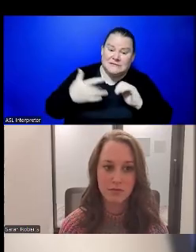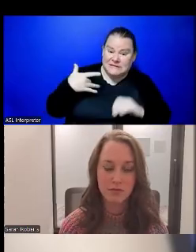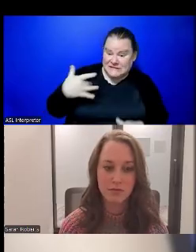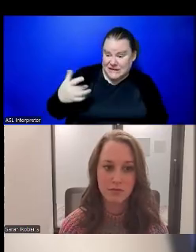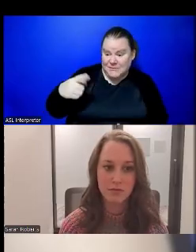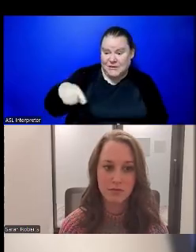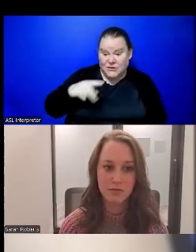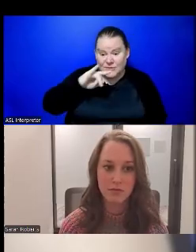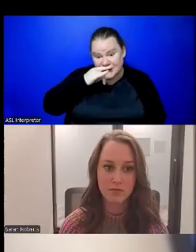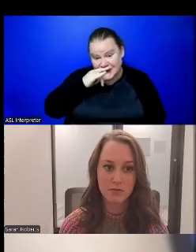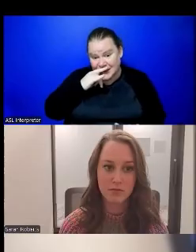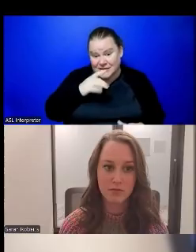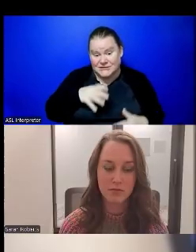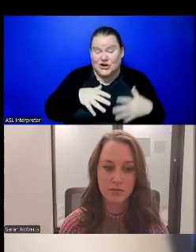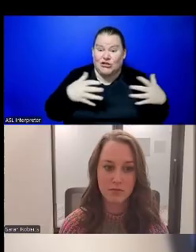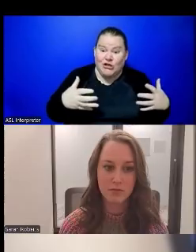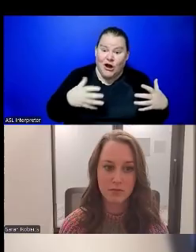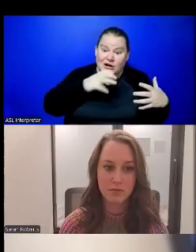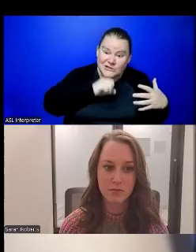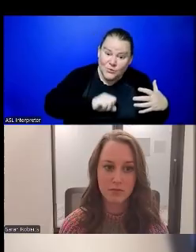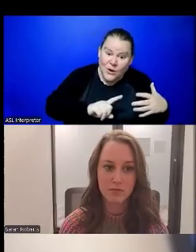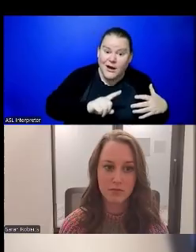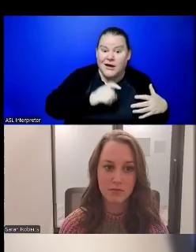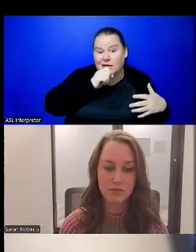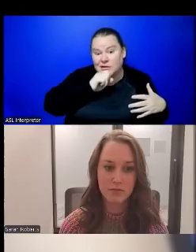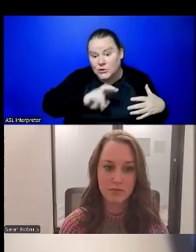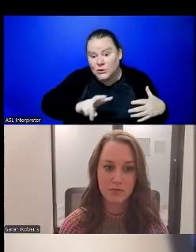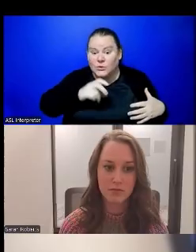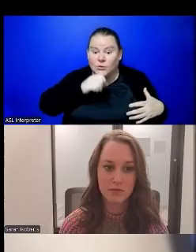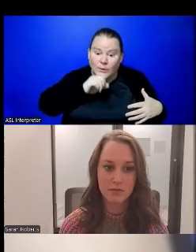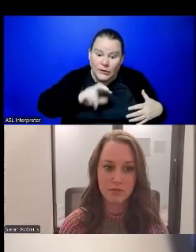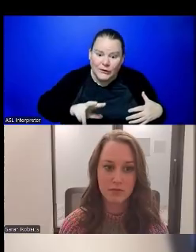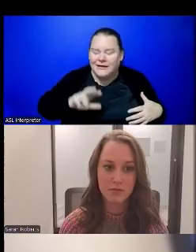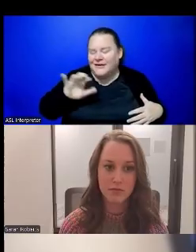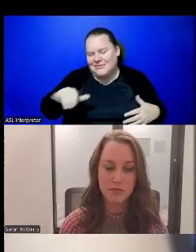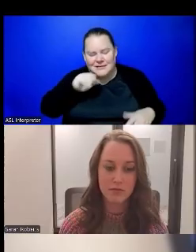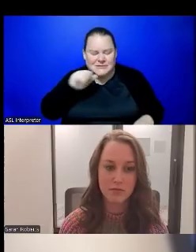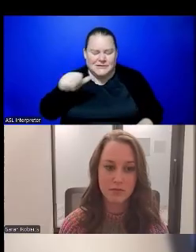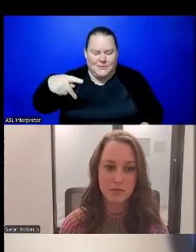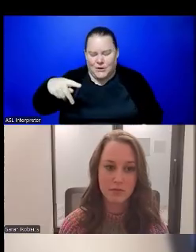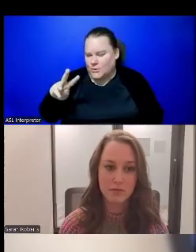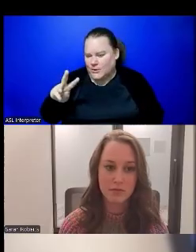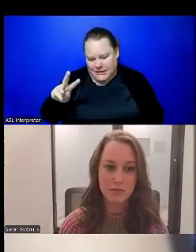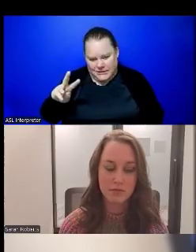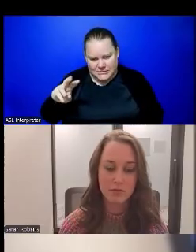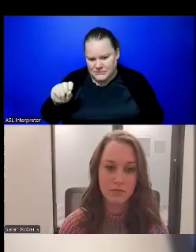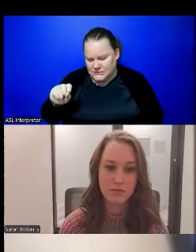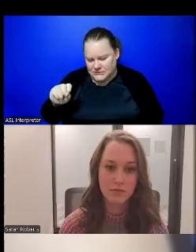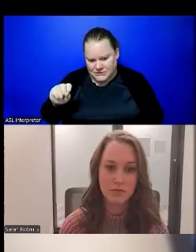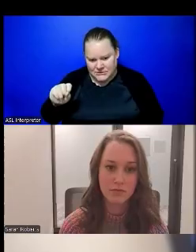large at one year, two years, three year, and that's not going to be prodder Willie so I think that if you just had to pick two